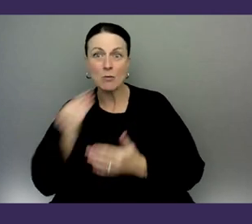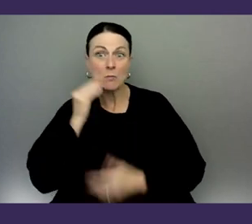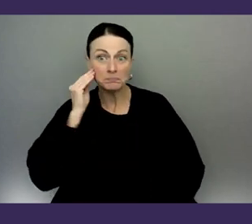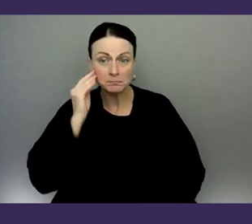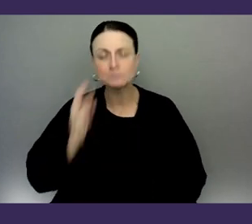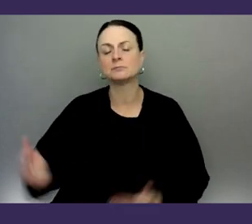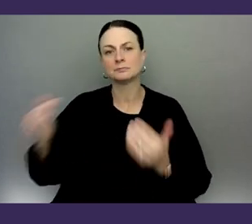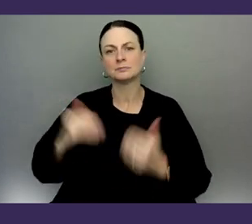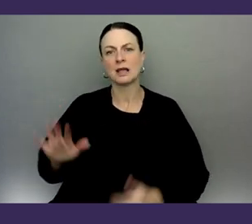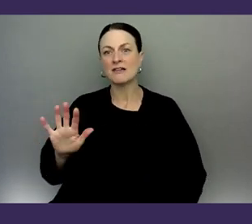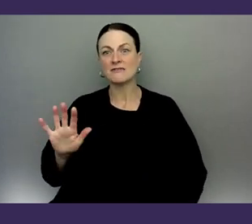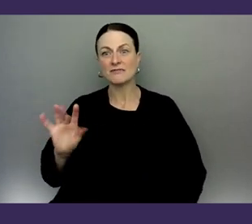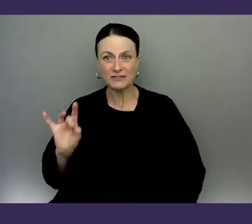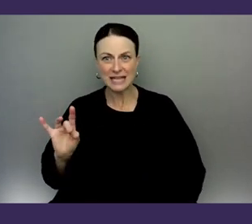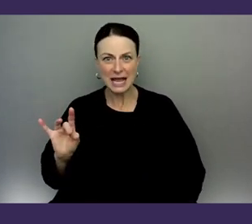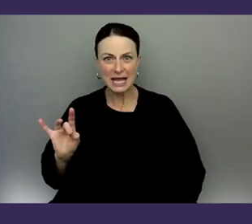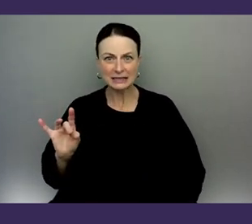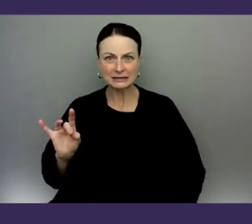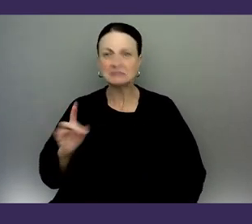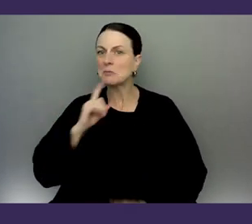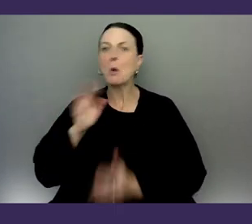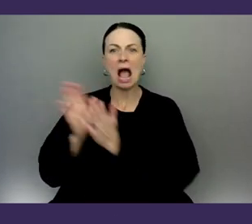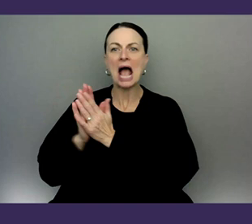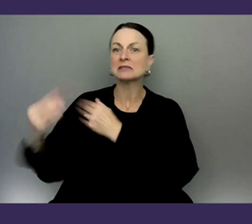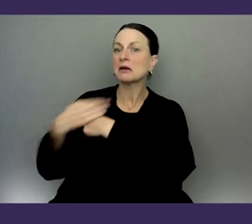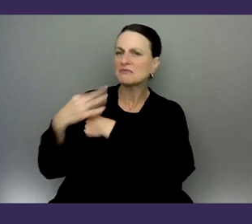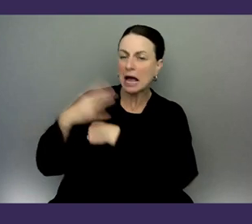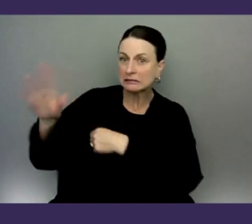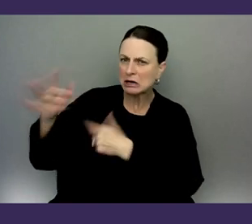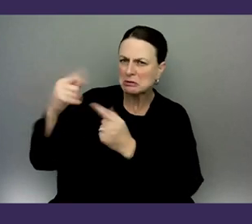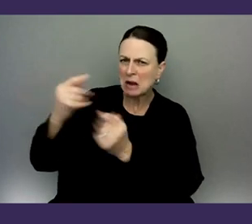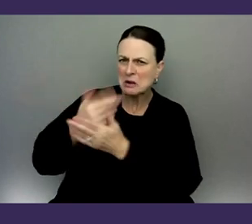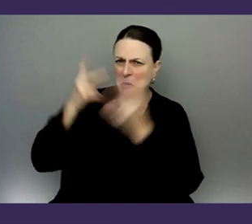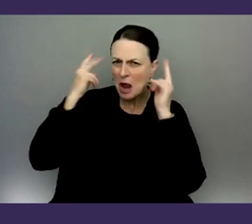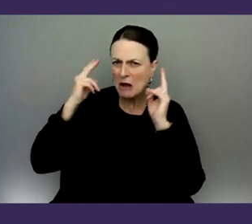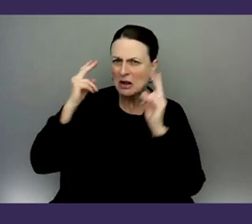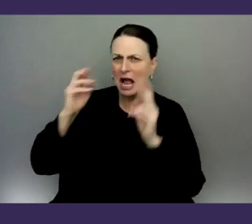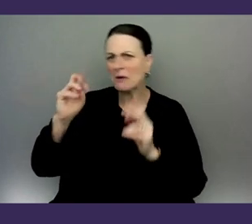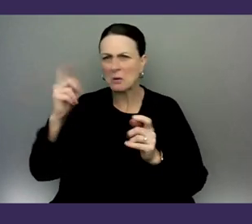58 ask for advice if they should try a new haircut or a style.